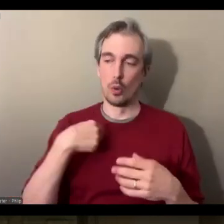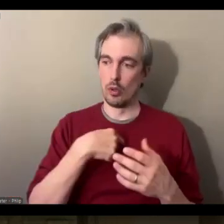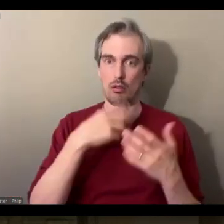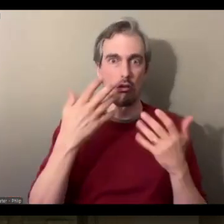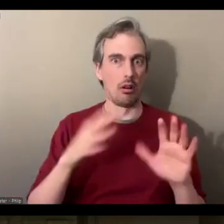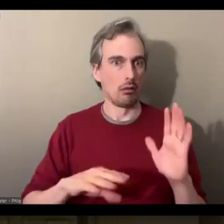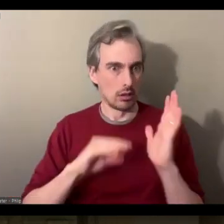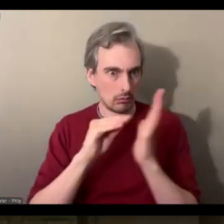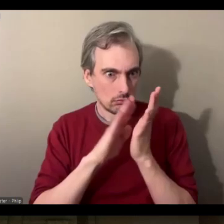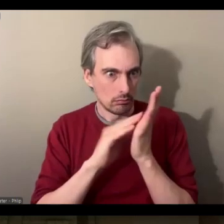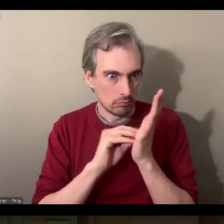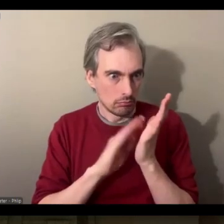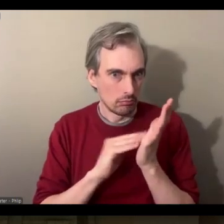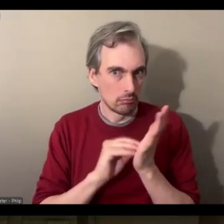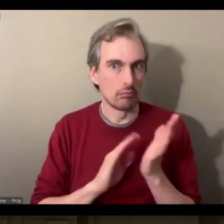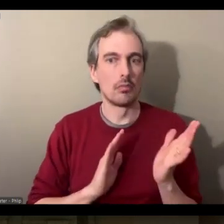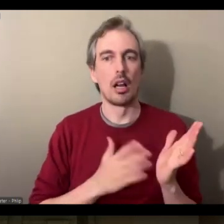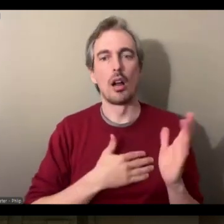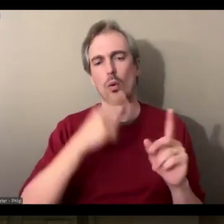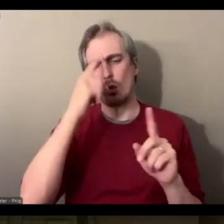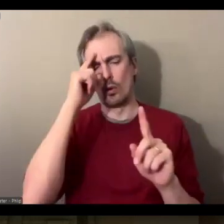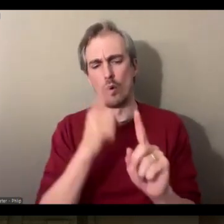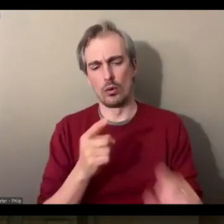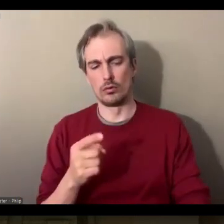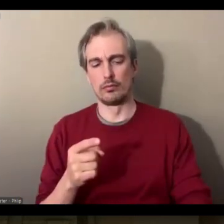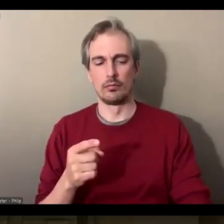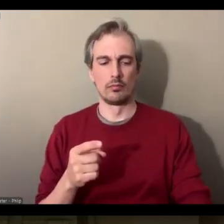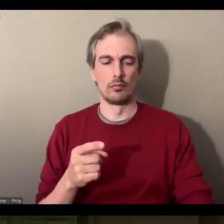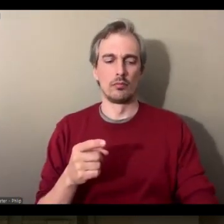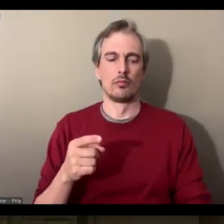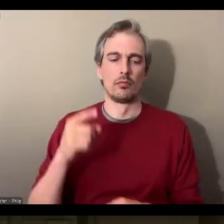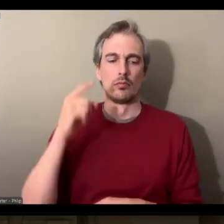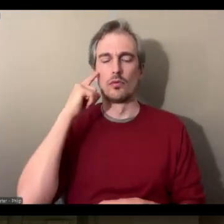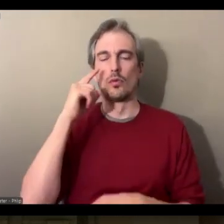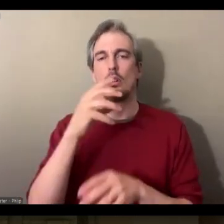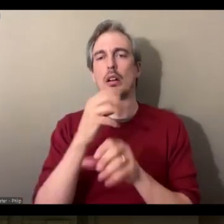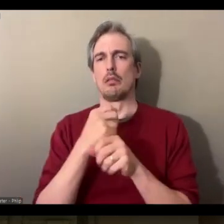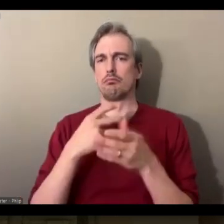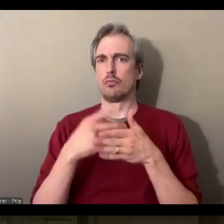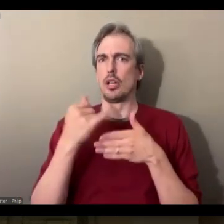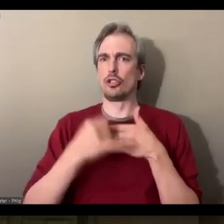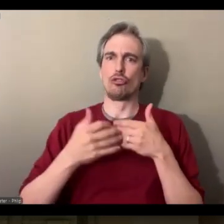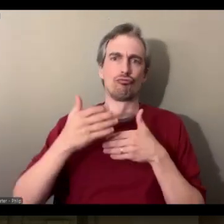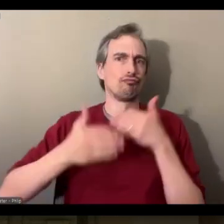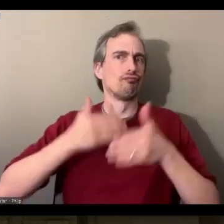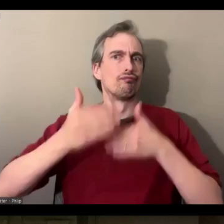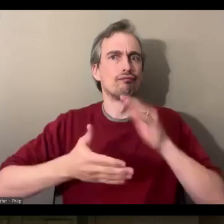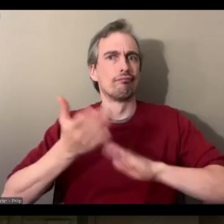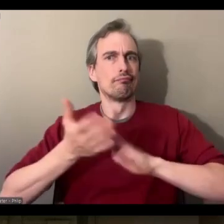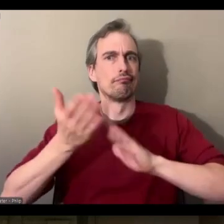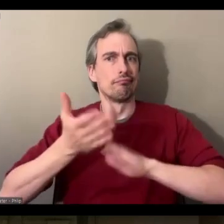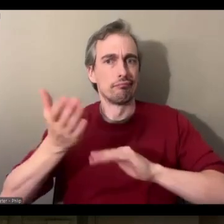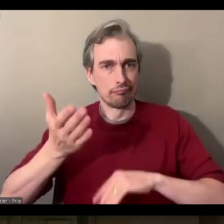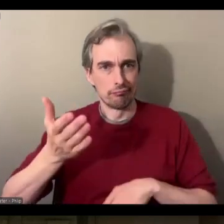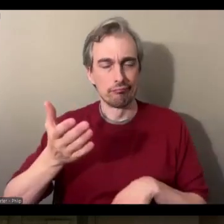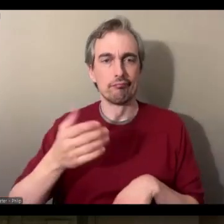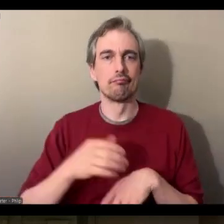For getting this project up and running. This is effectively the order of operations, in terms of